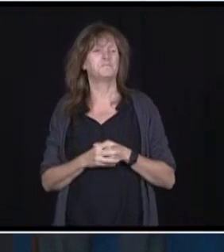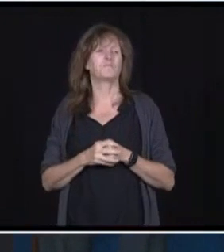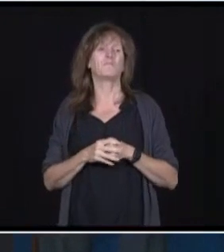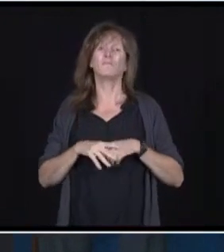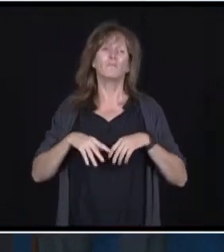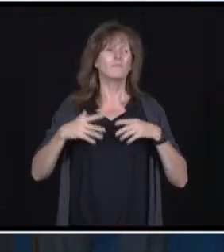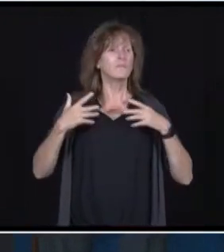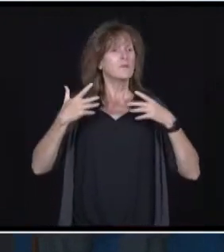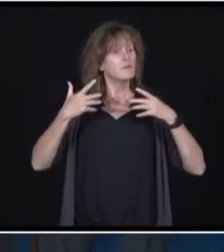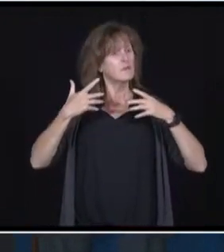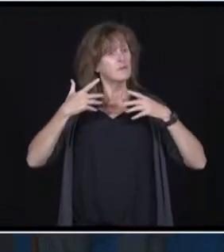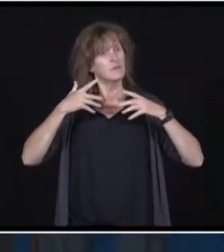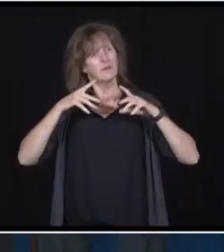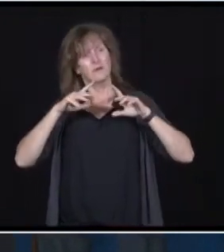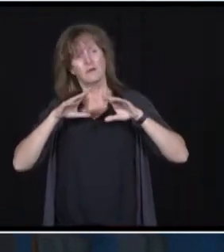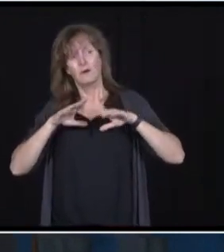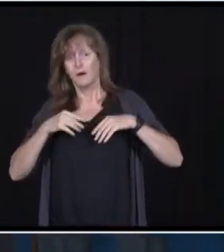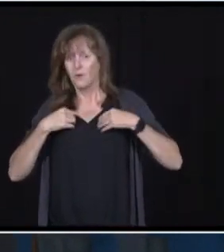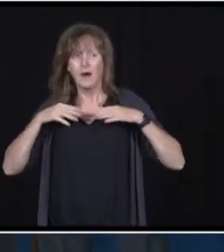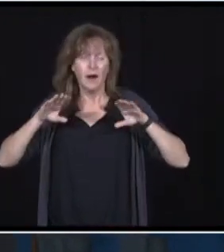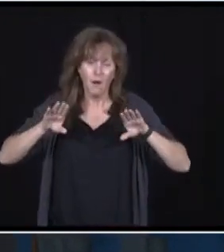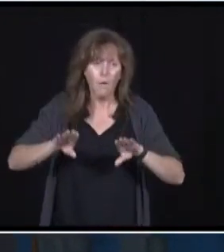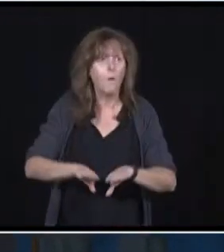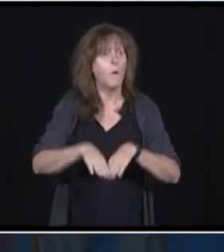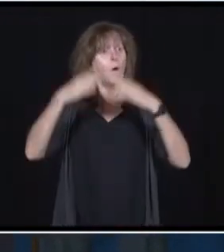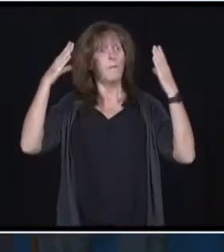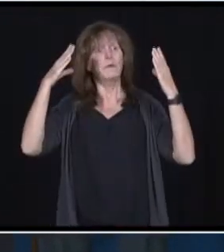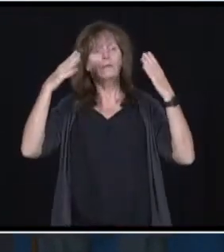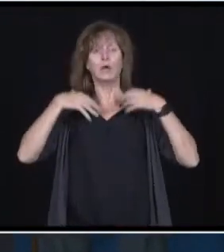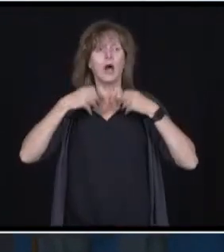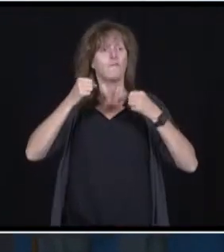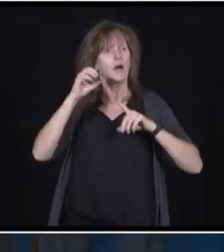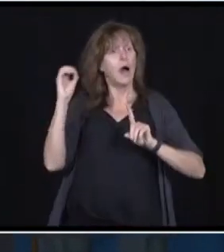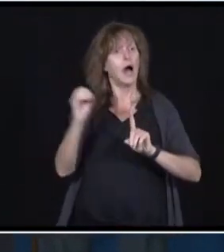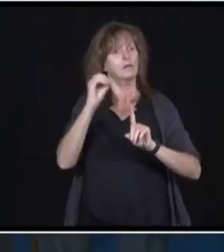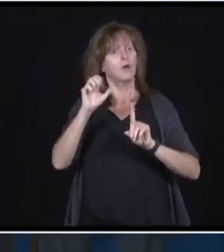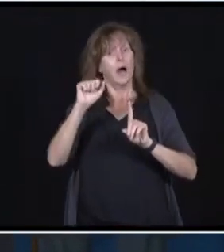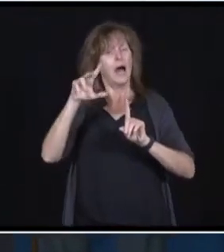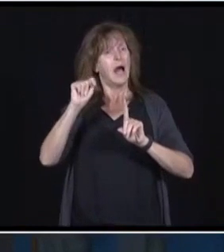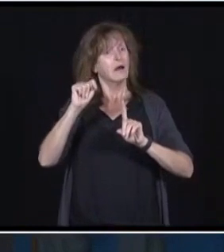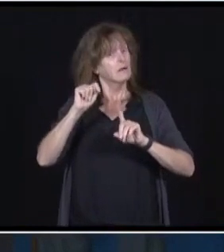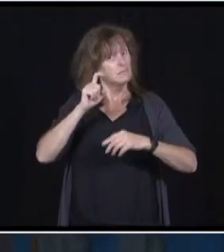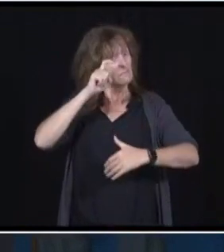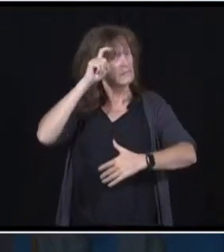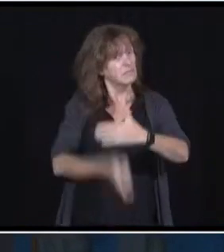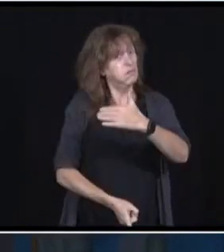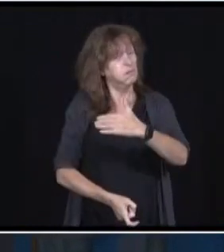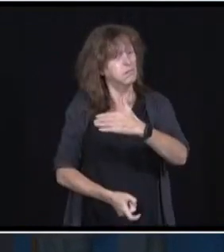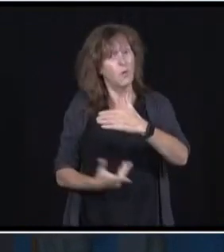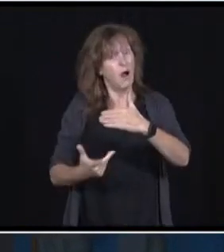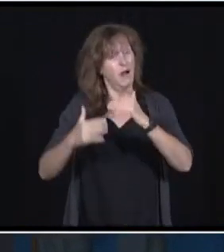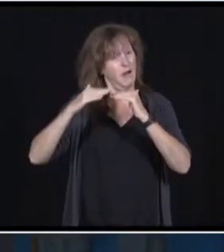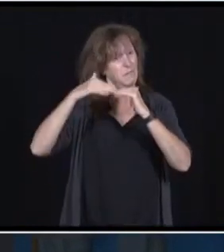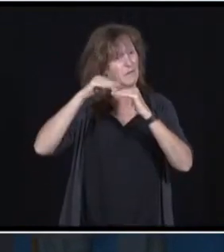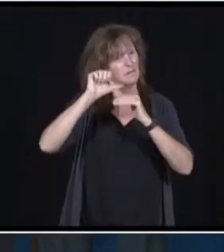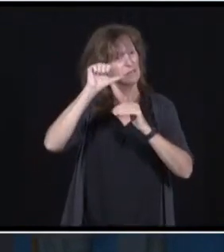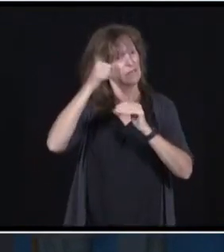Ontario act to set a minimum fine of $10,000 for the organizers of the legal social gatherings.